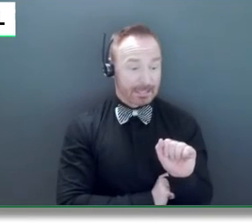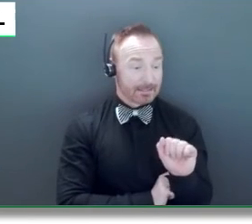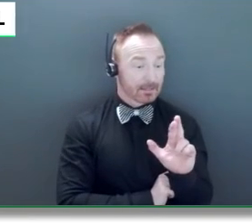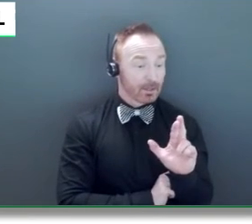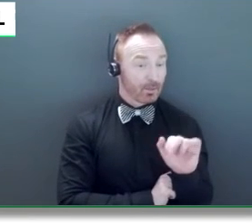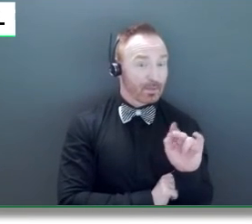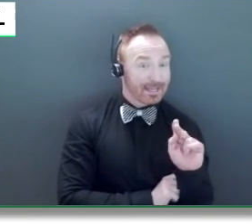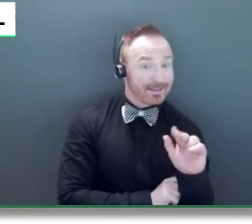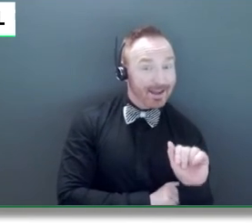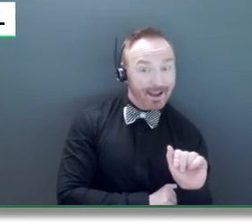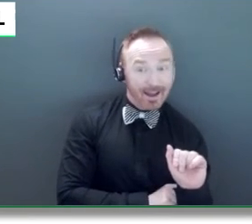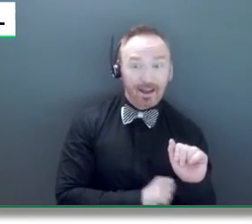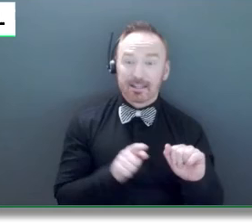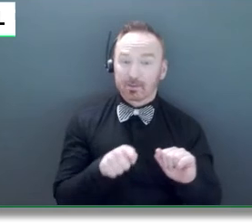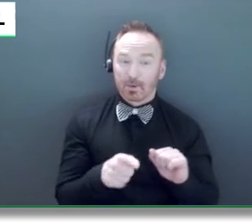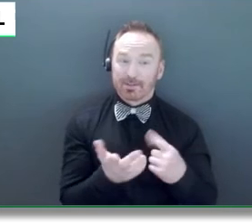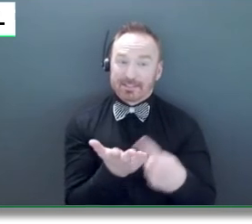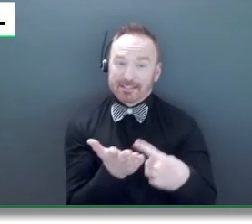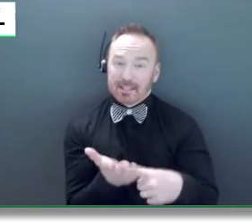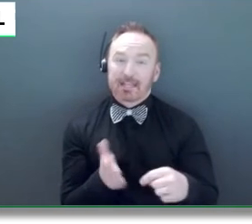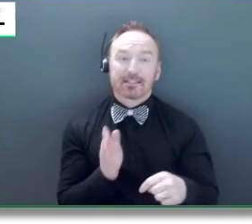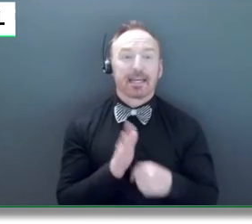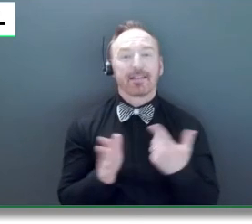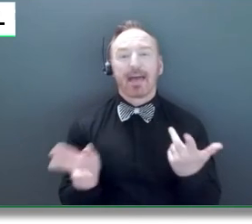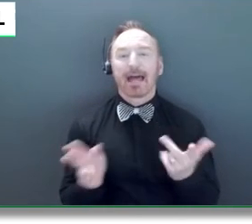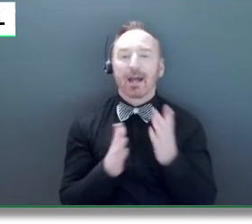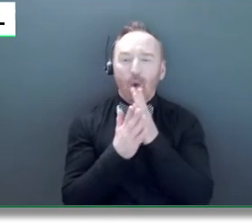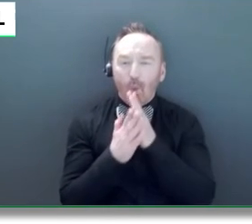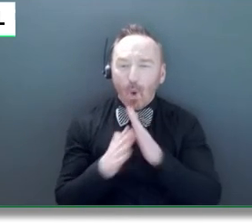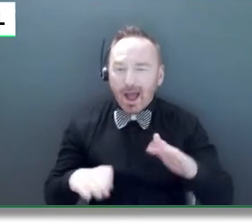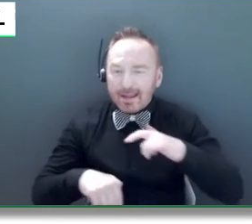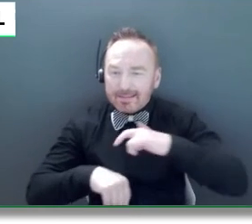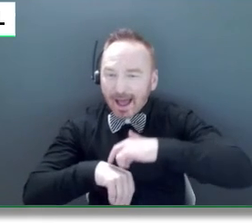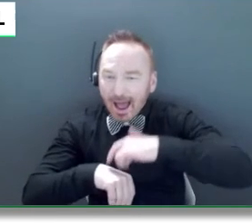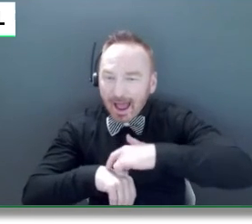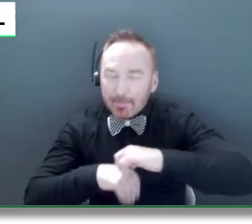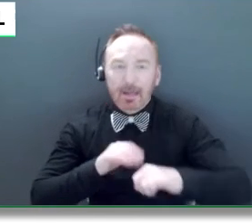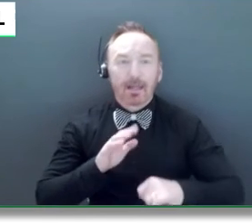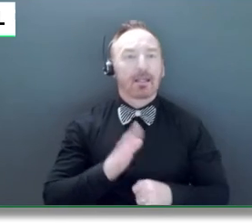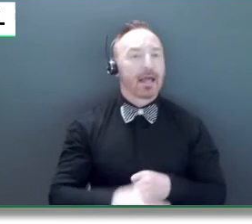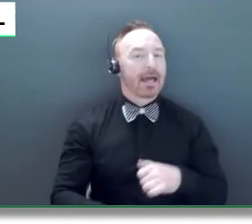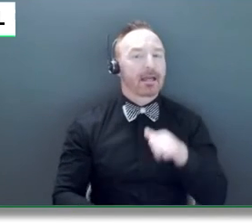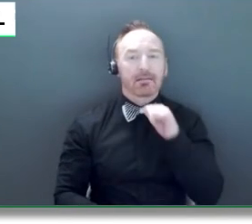tour buses and you're having to navigate an inaccessible bus on inaccessible